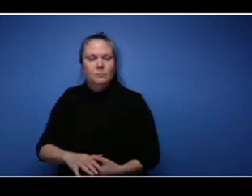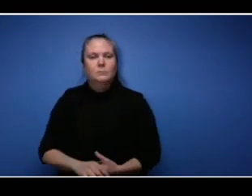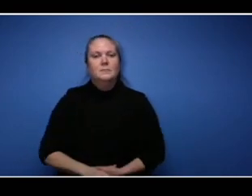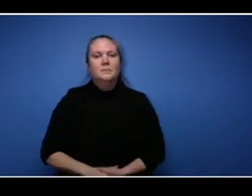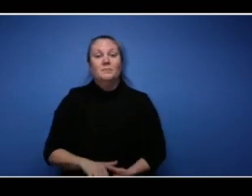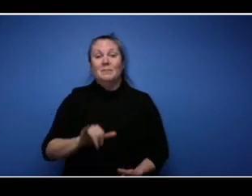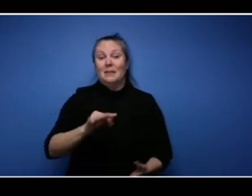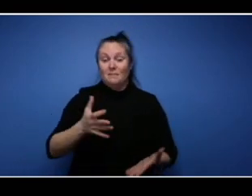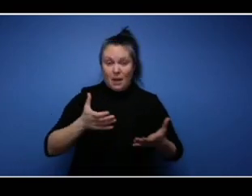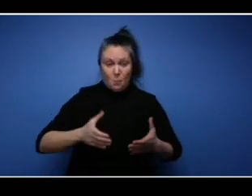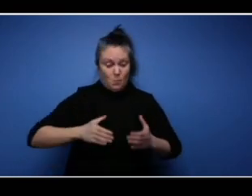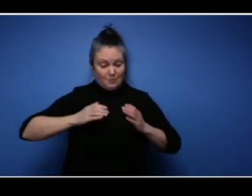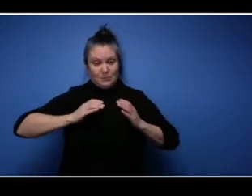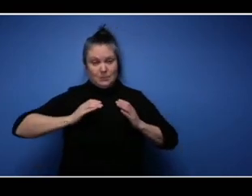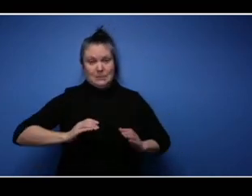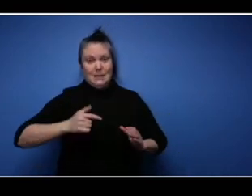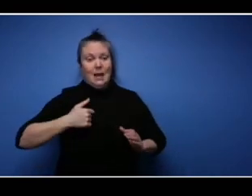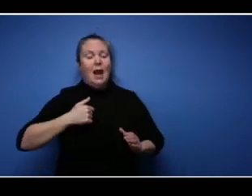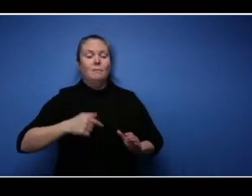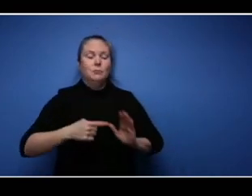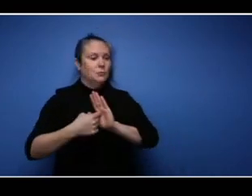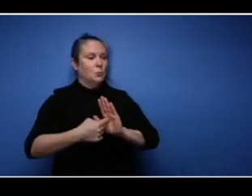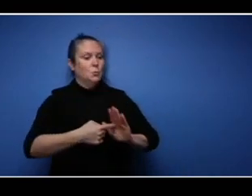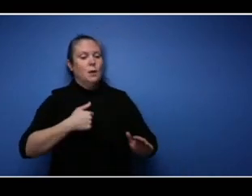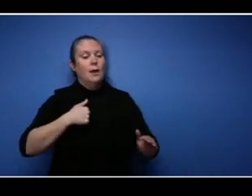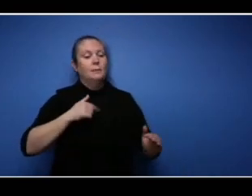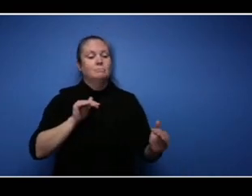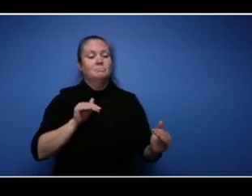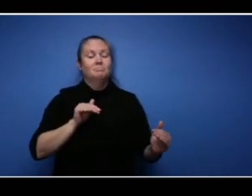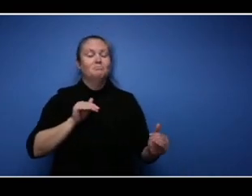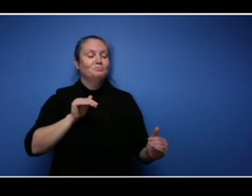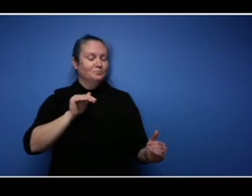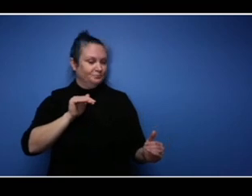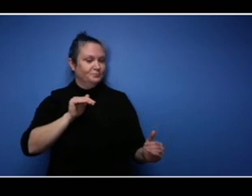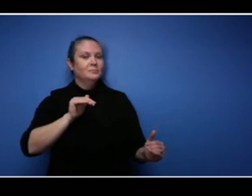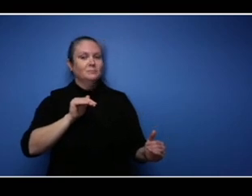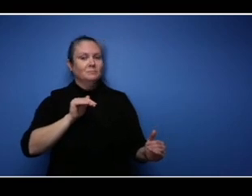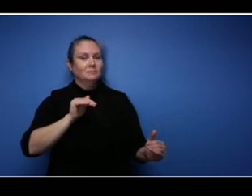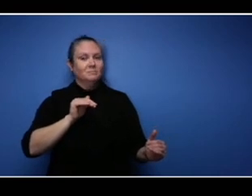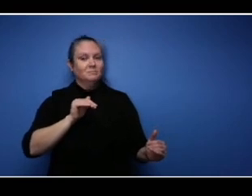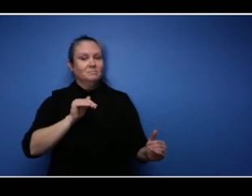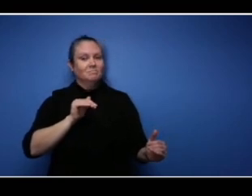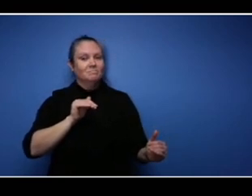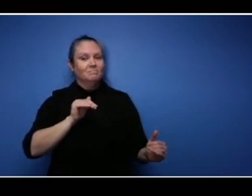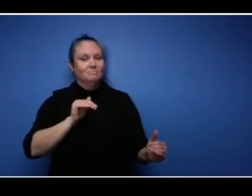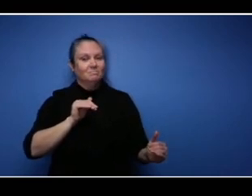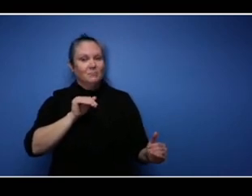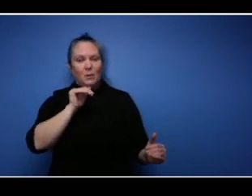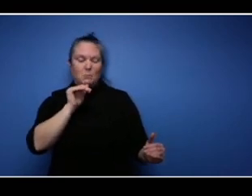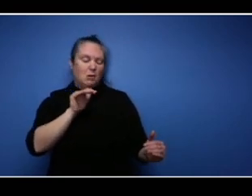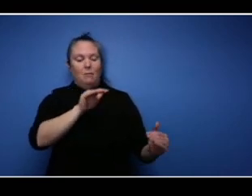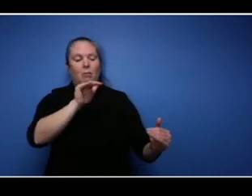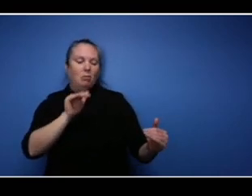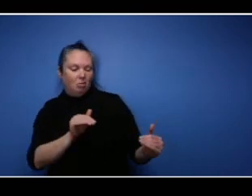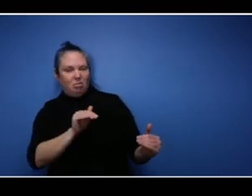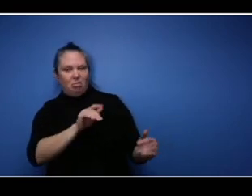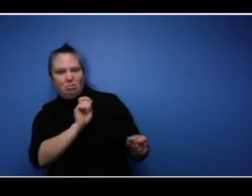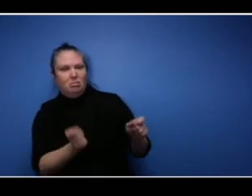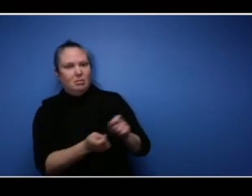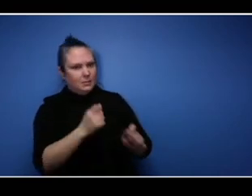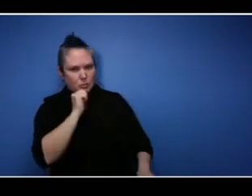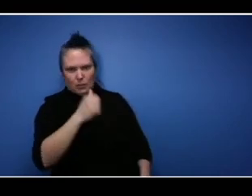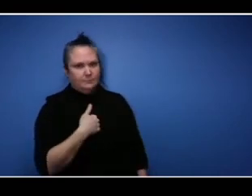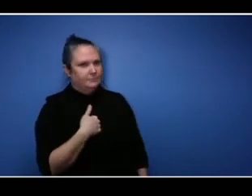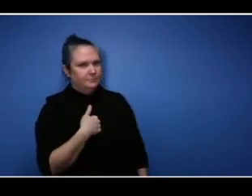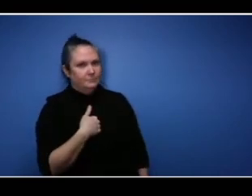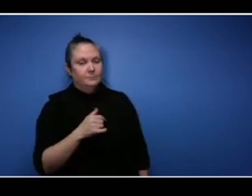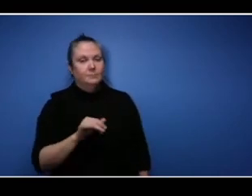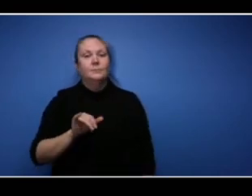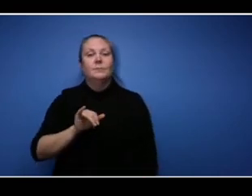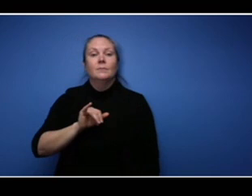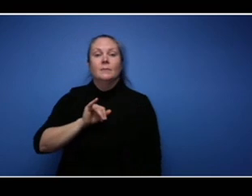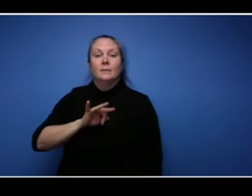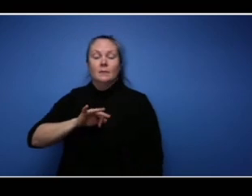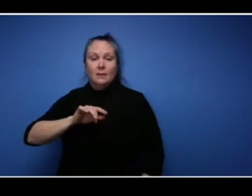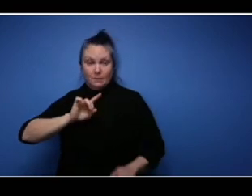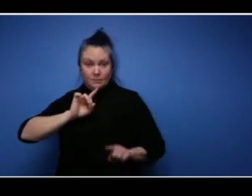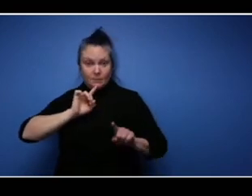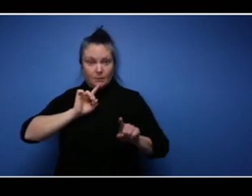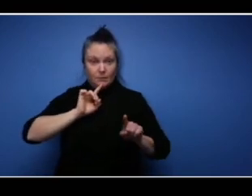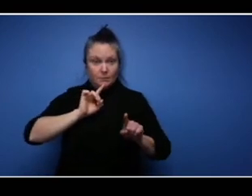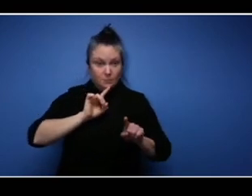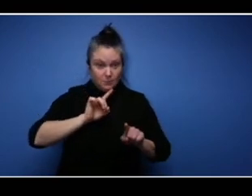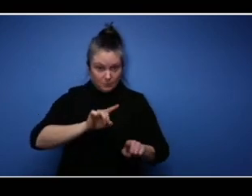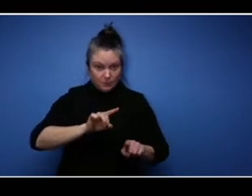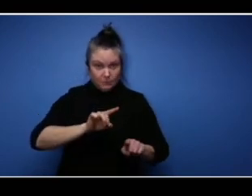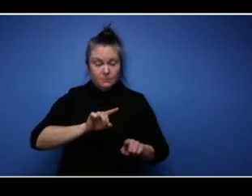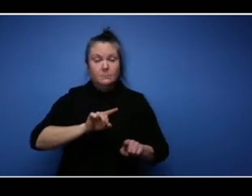I am bigger than them. But when I do respond it will be in a way that it is dignified that